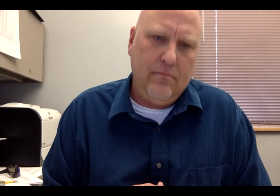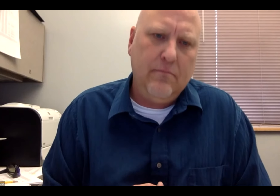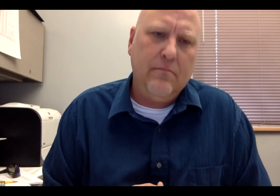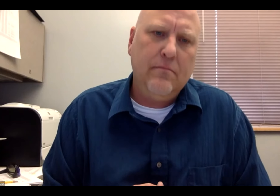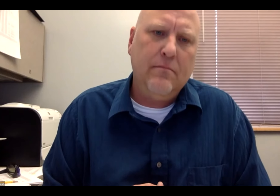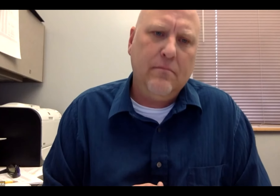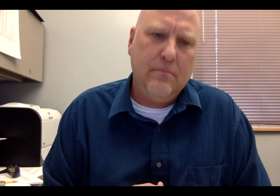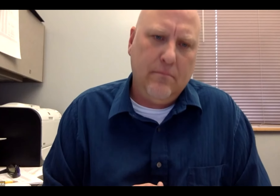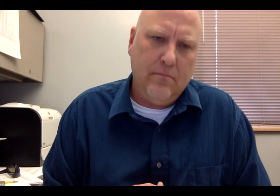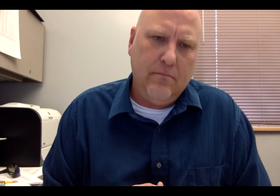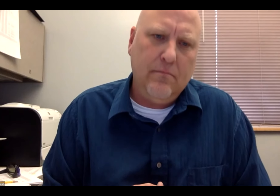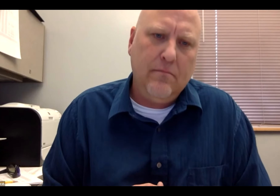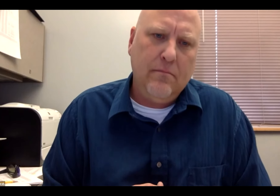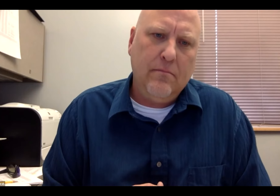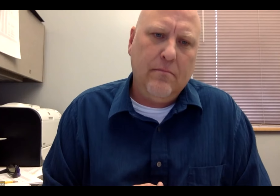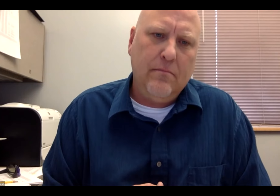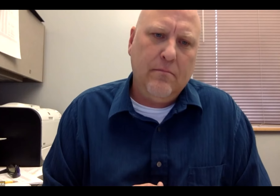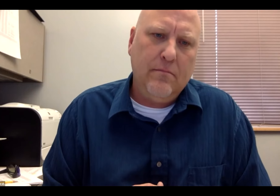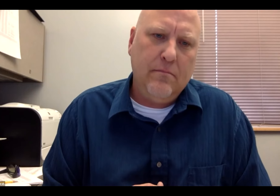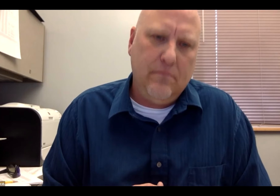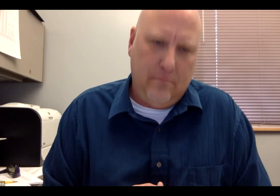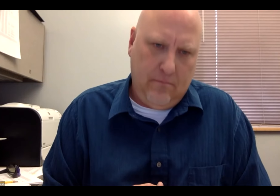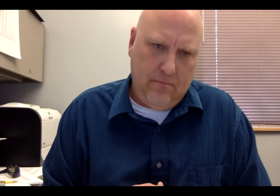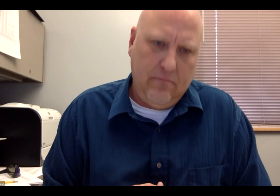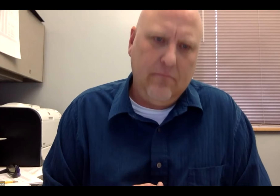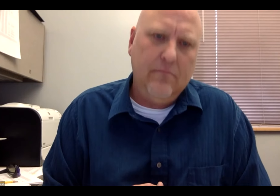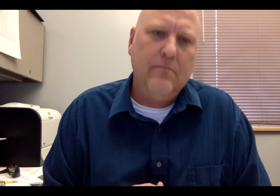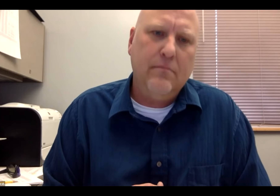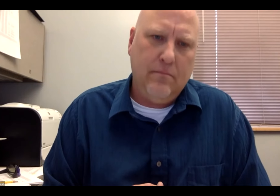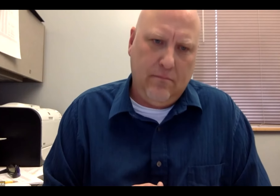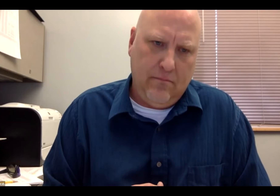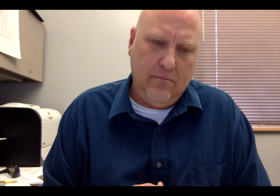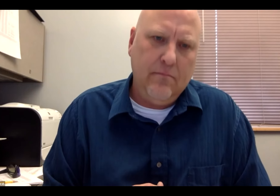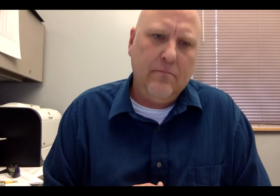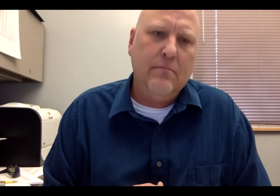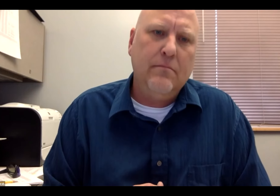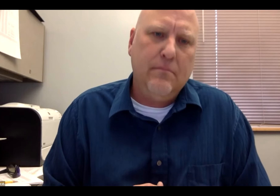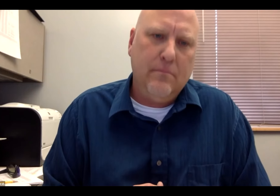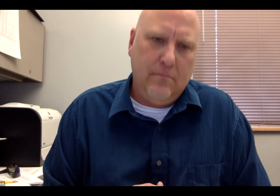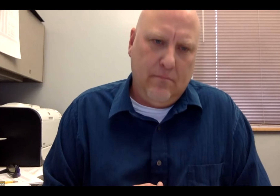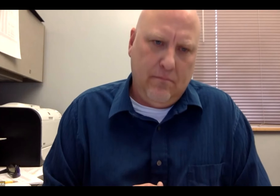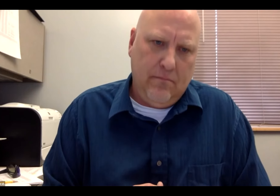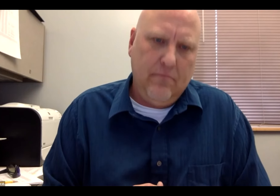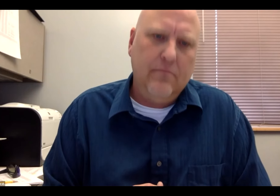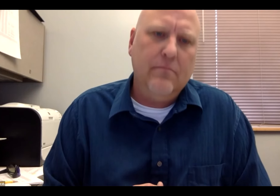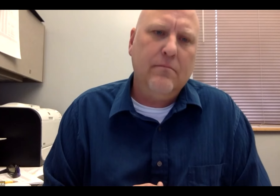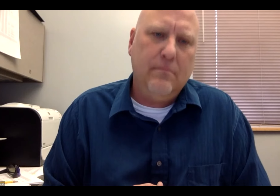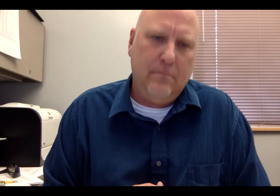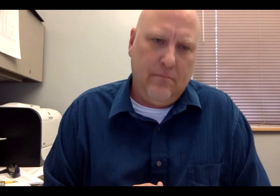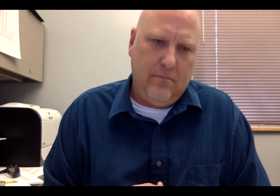think there's a way that they could UIP could breakdown the professional certification,